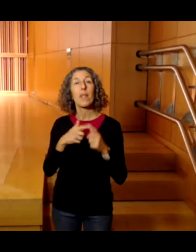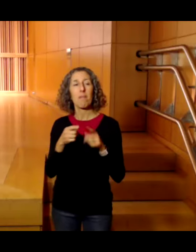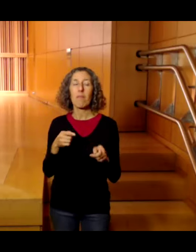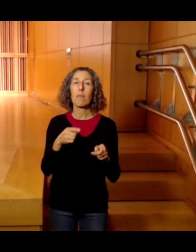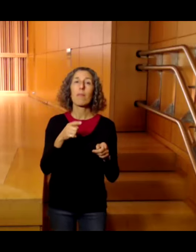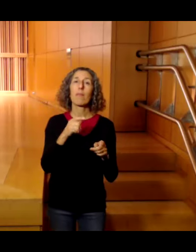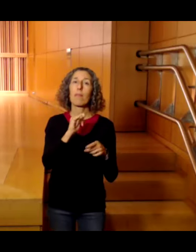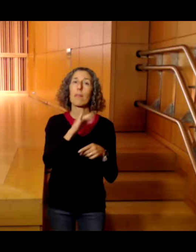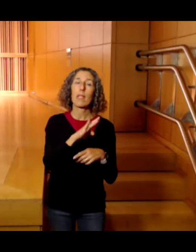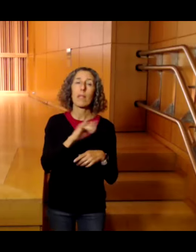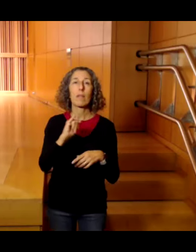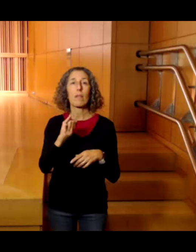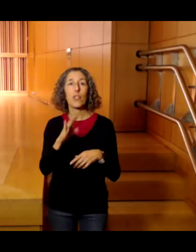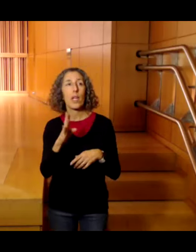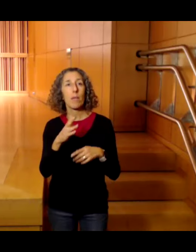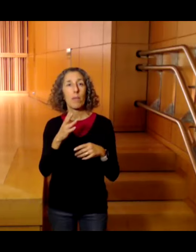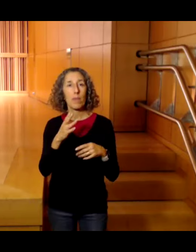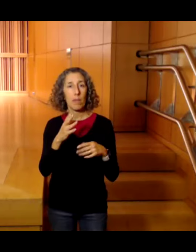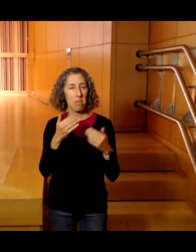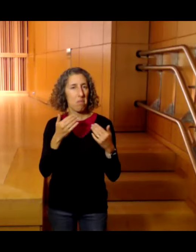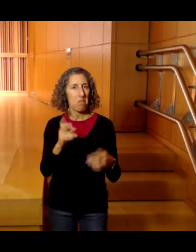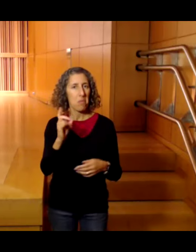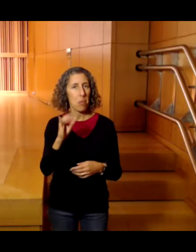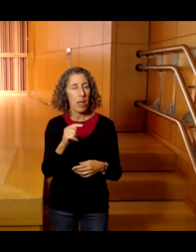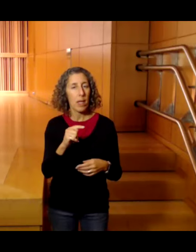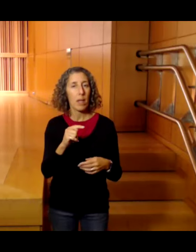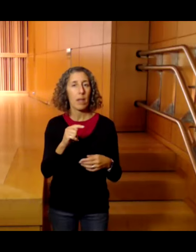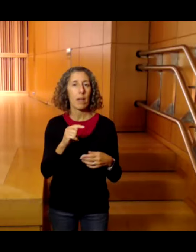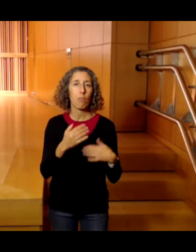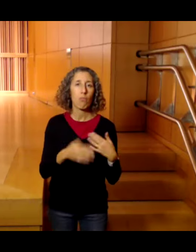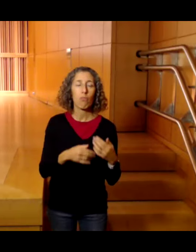And found himself arised again by the boy's thinness and delicacy.